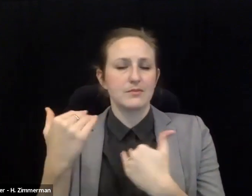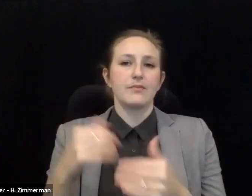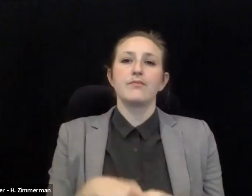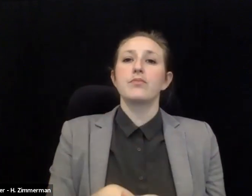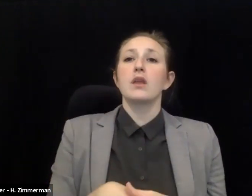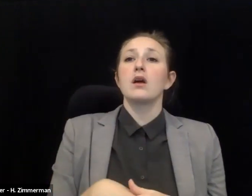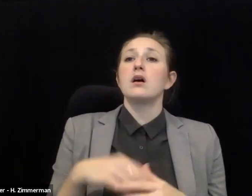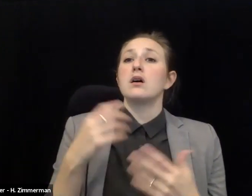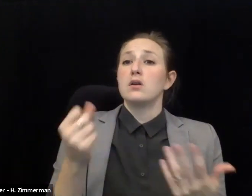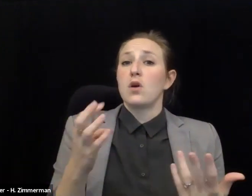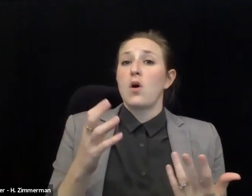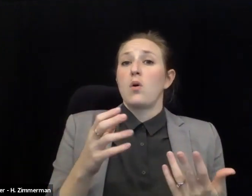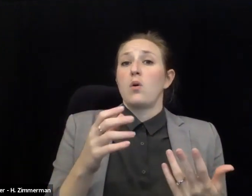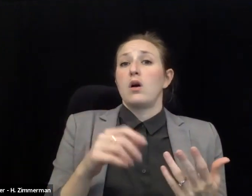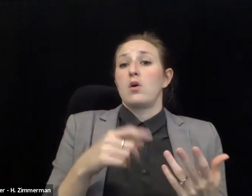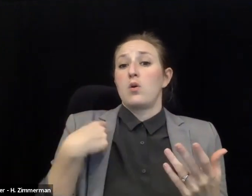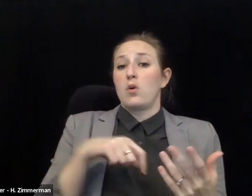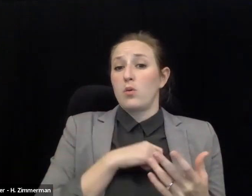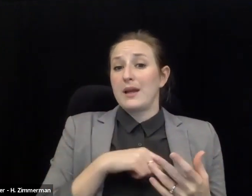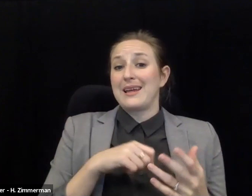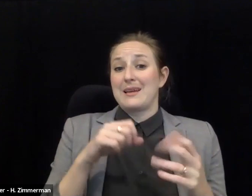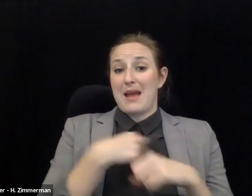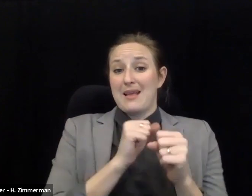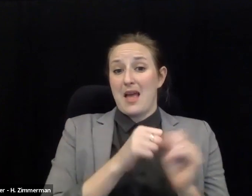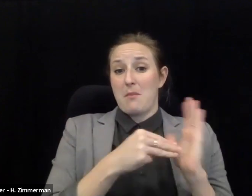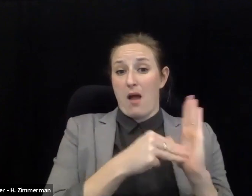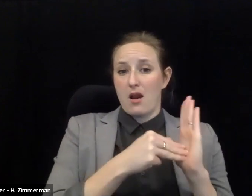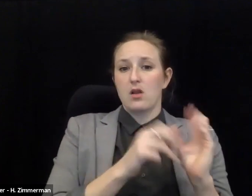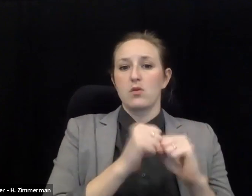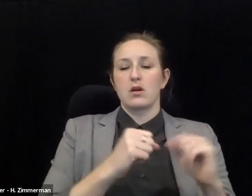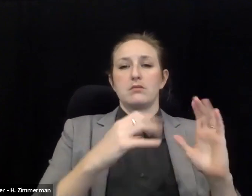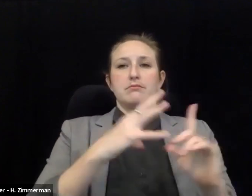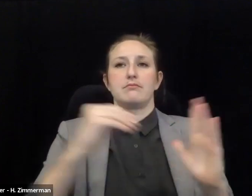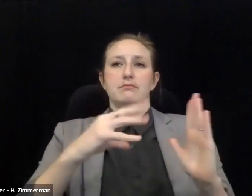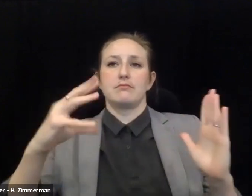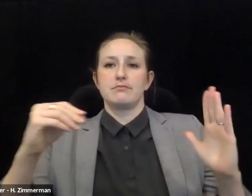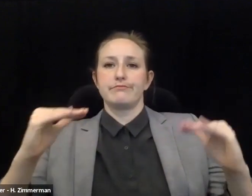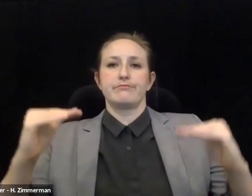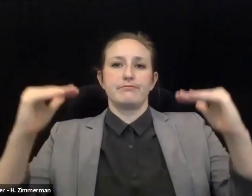scale programs easily. And this is something that was particularly necessary this year